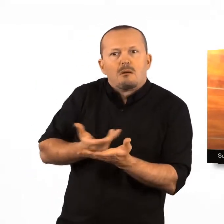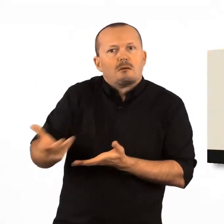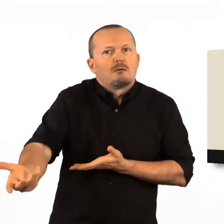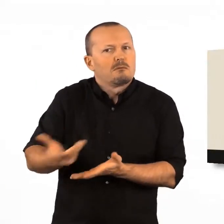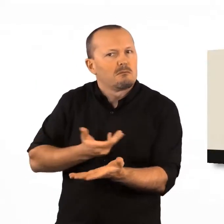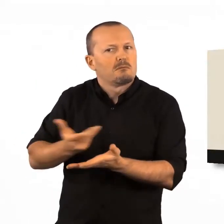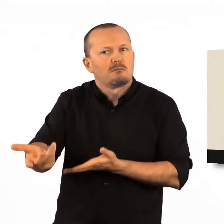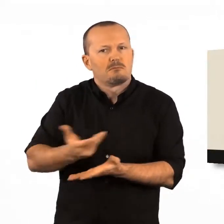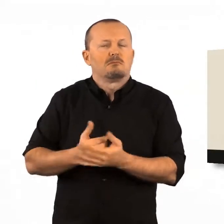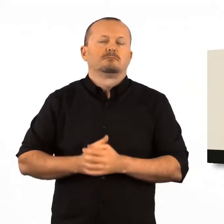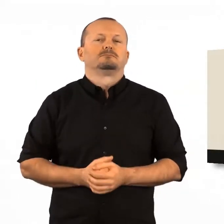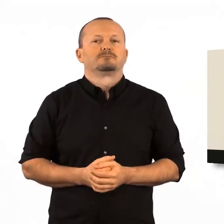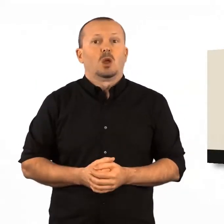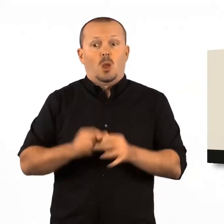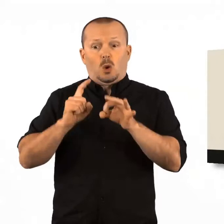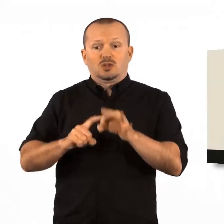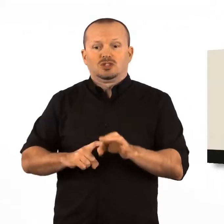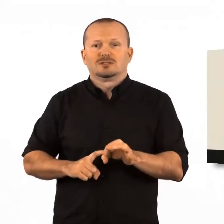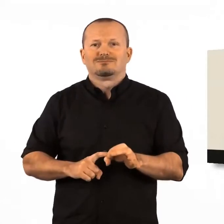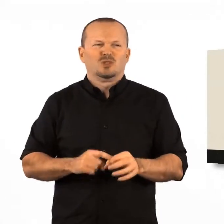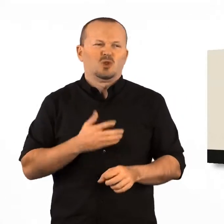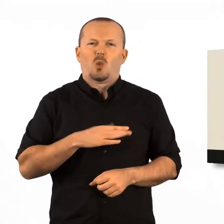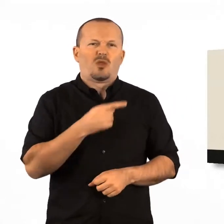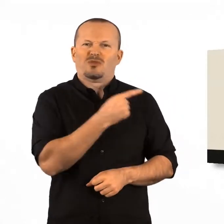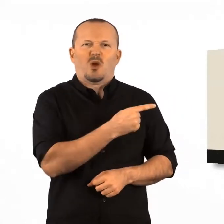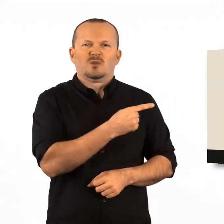What we want to try and avoid with questions are these ones, so we don’t want to ask